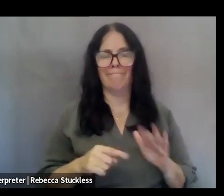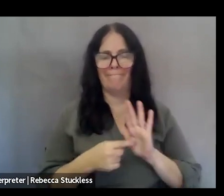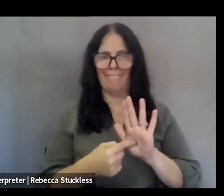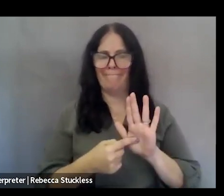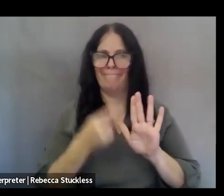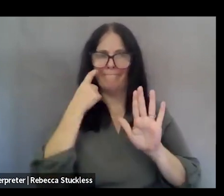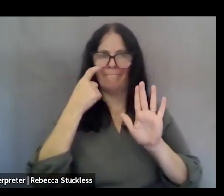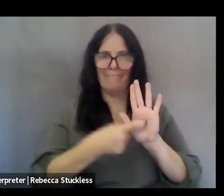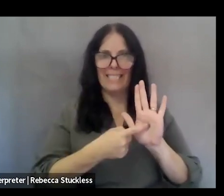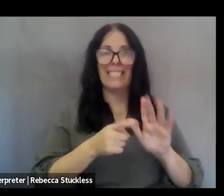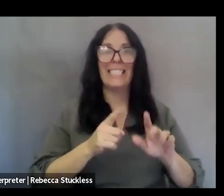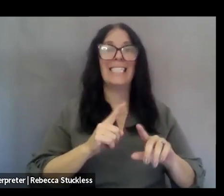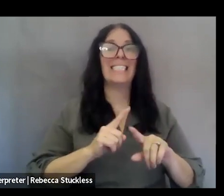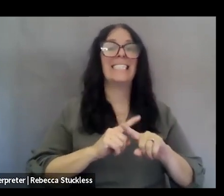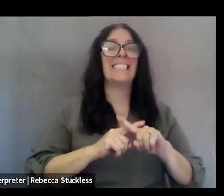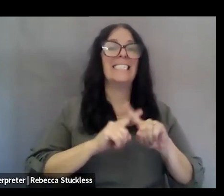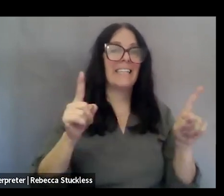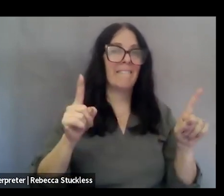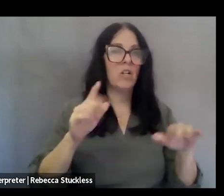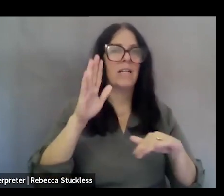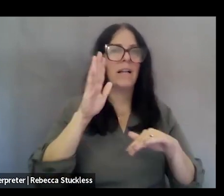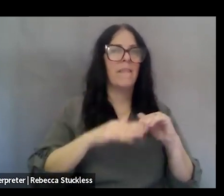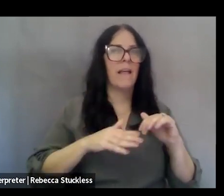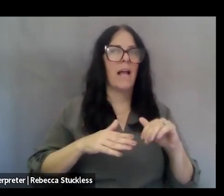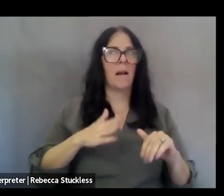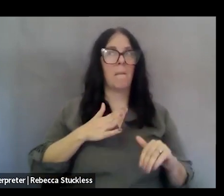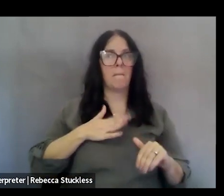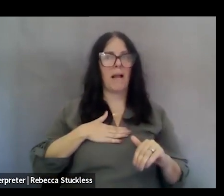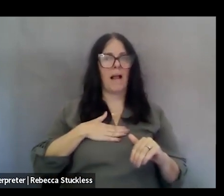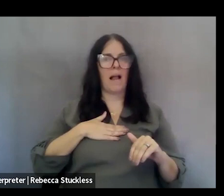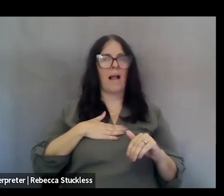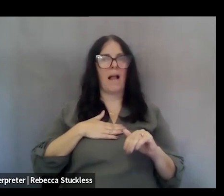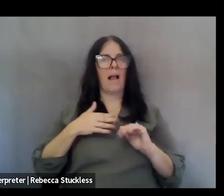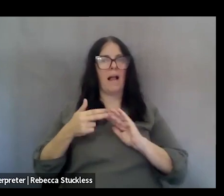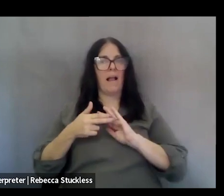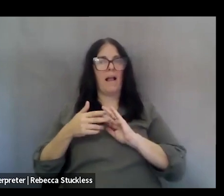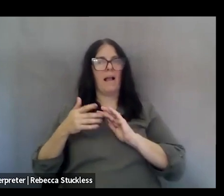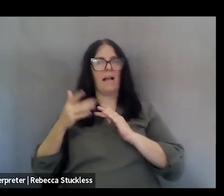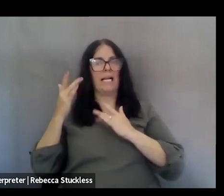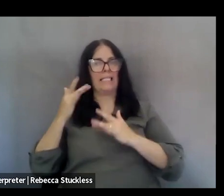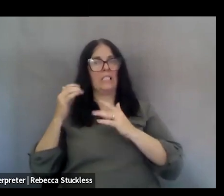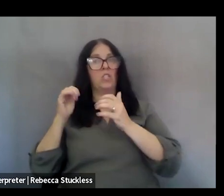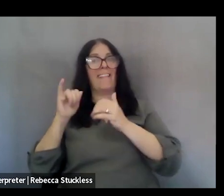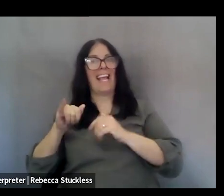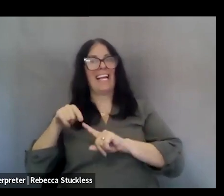different from my condition that is invisible and the treatment is vastly different so